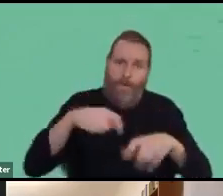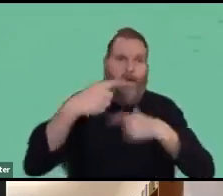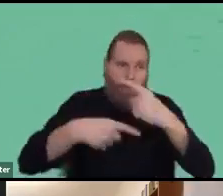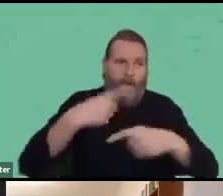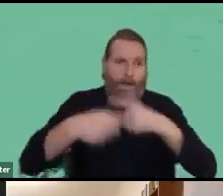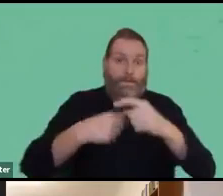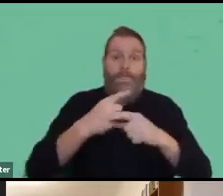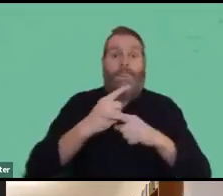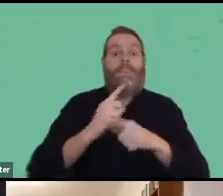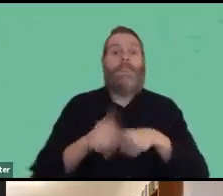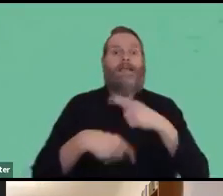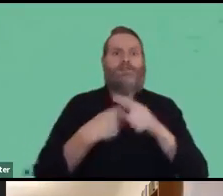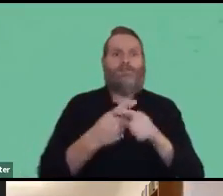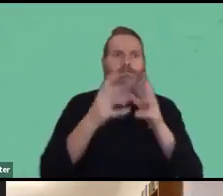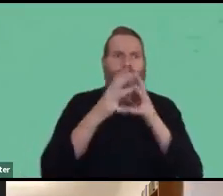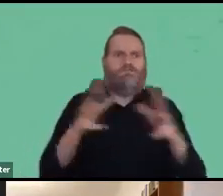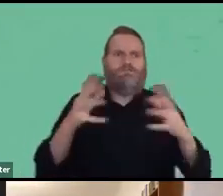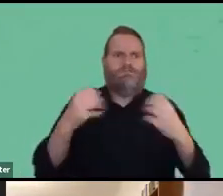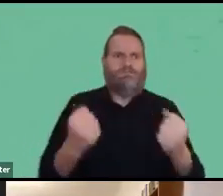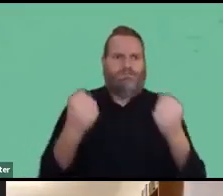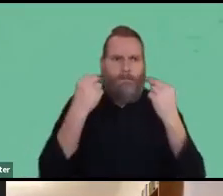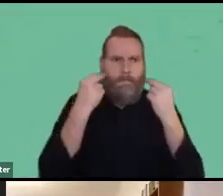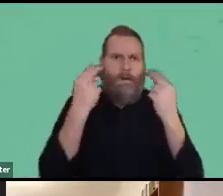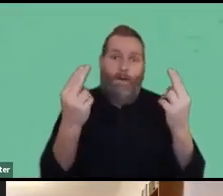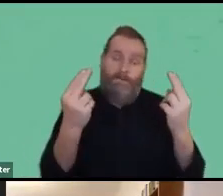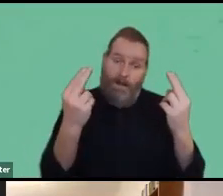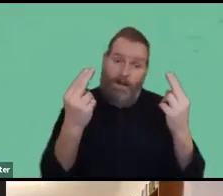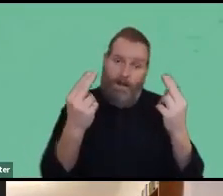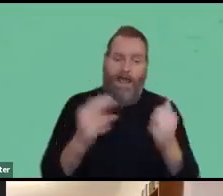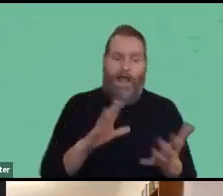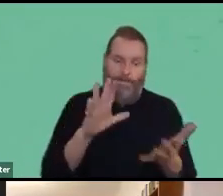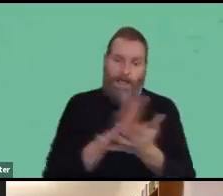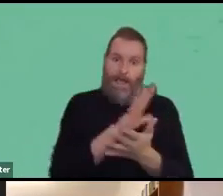into bigger things I think but you know I’m really pleased to be able to speak with everybody tonight